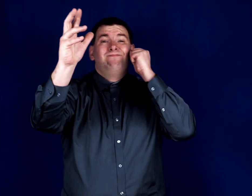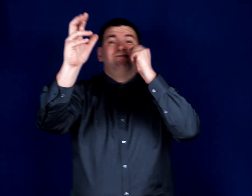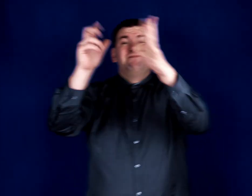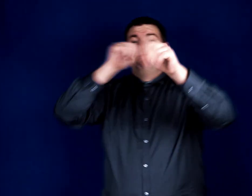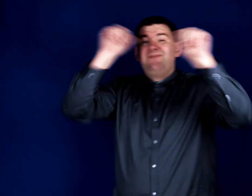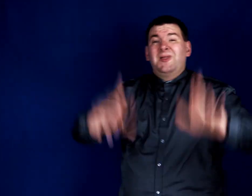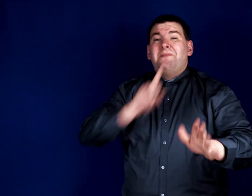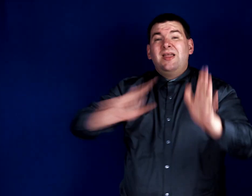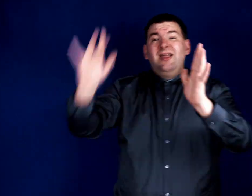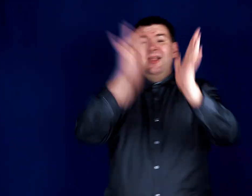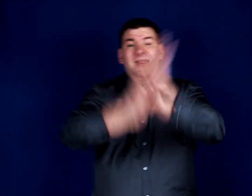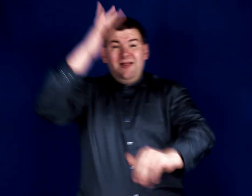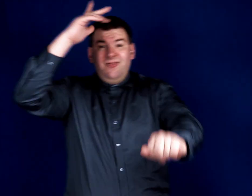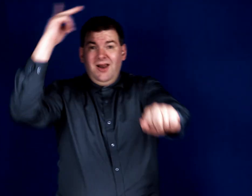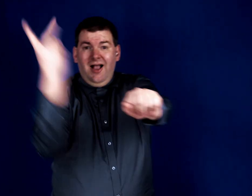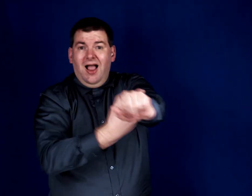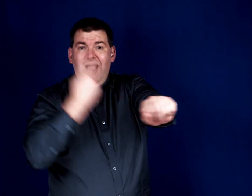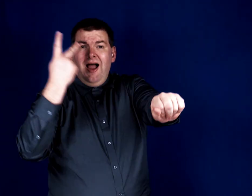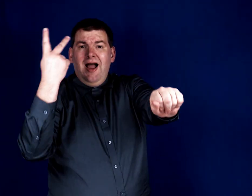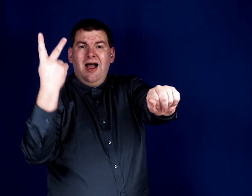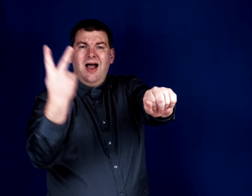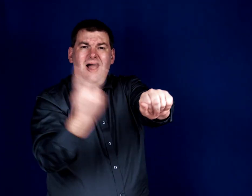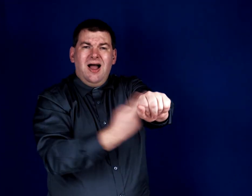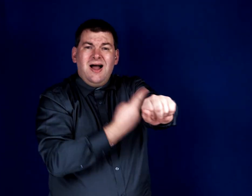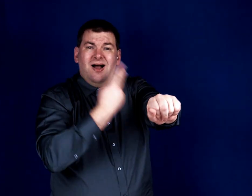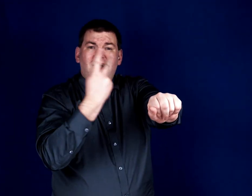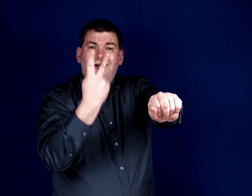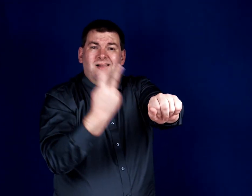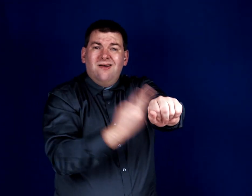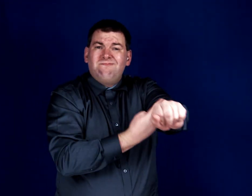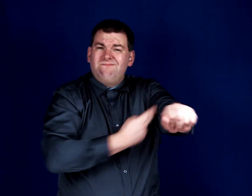Blessed be the Lamb,